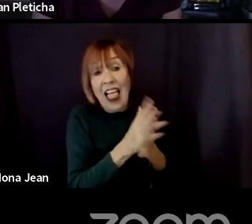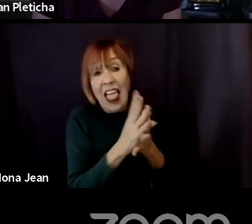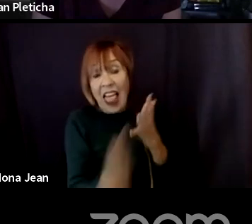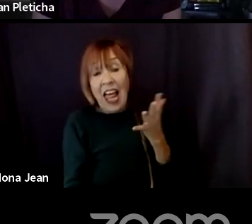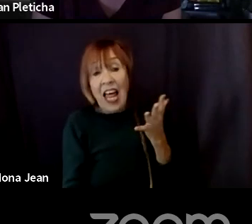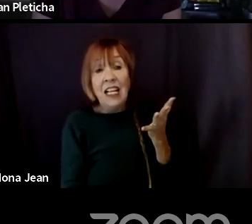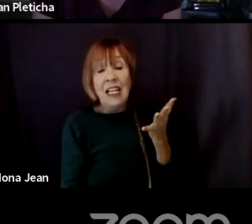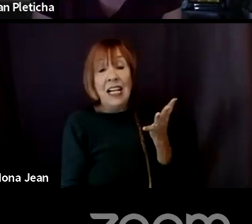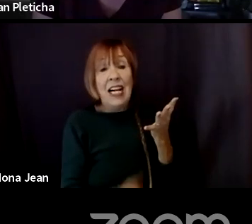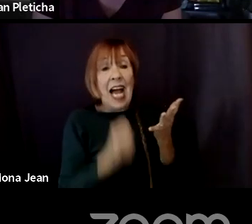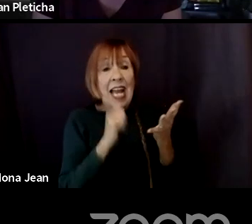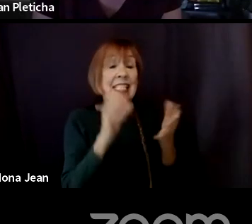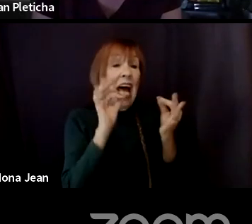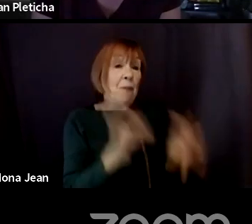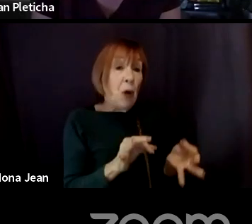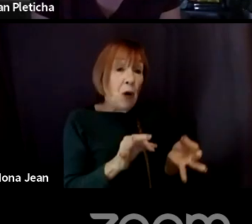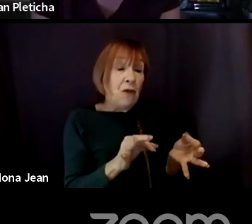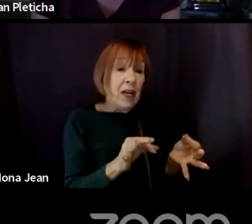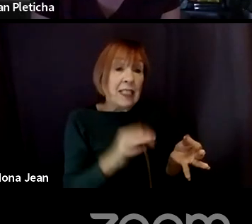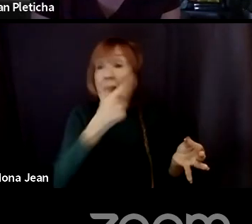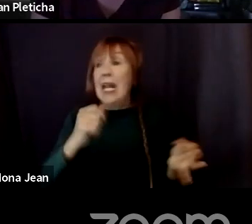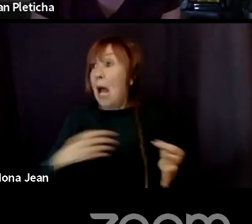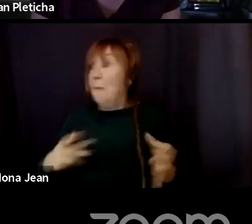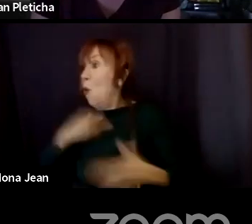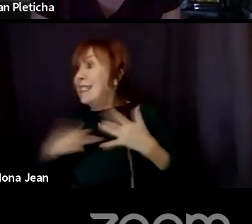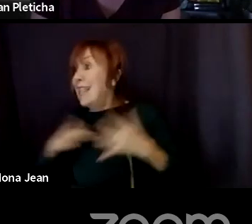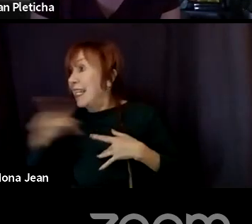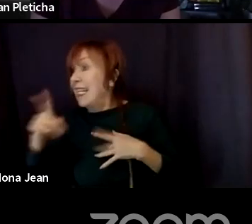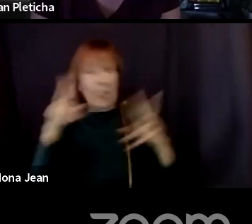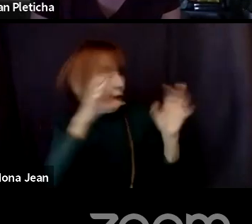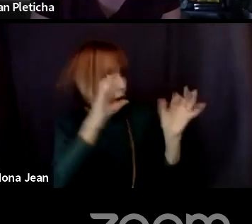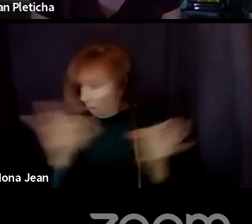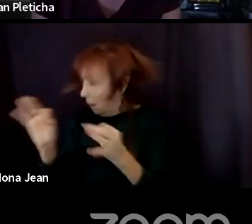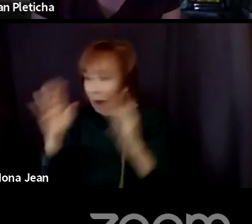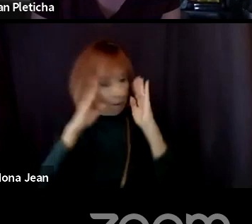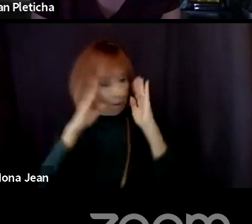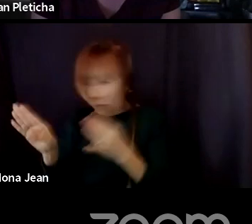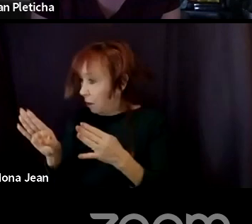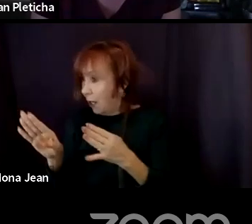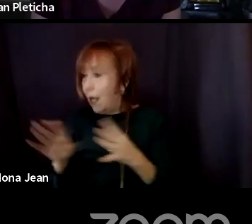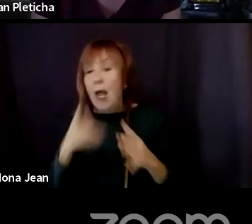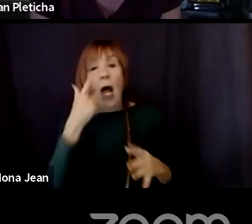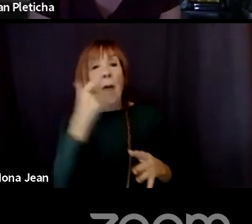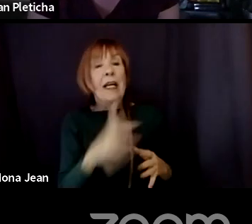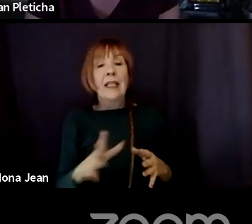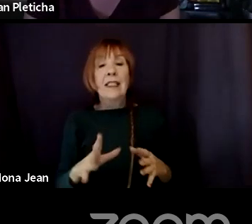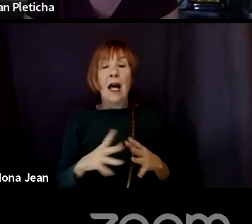That's a great line. Some things are just samples. Yeah. I see most of your scripts are just samples.